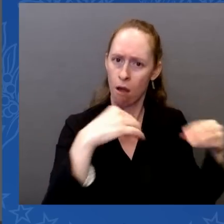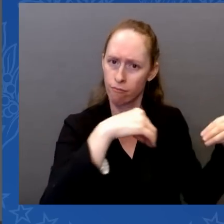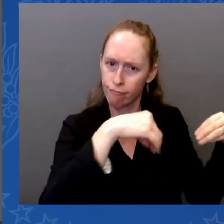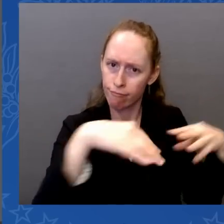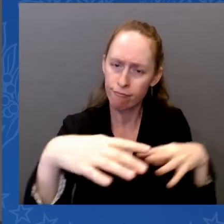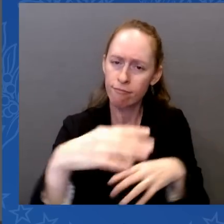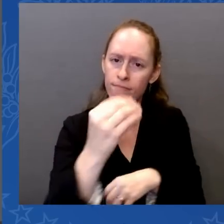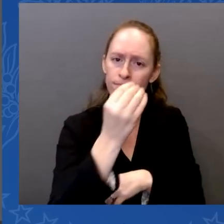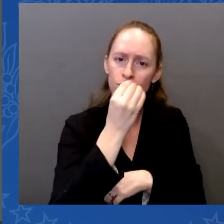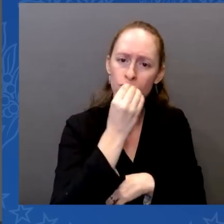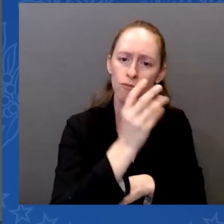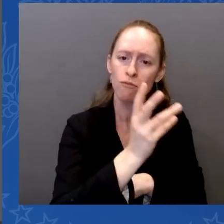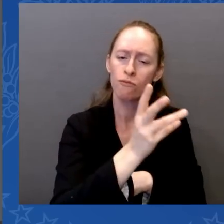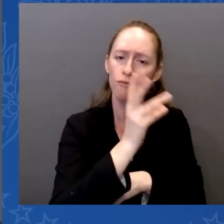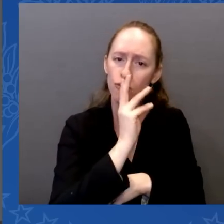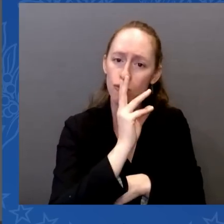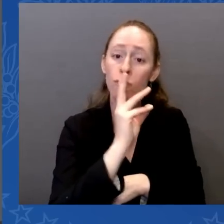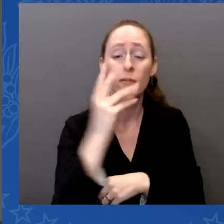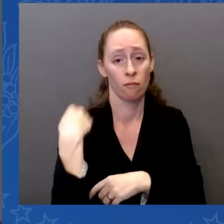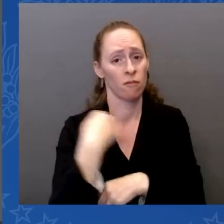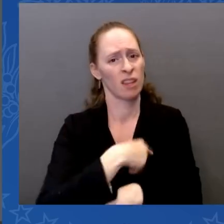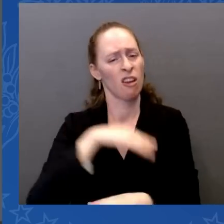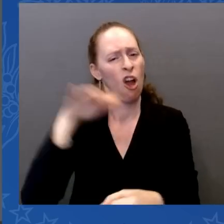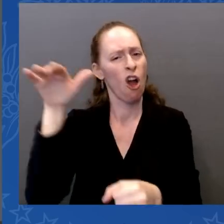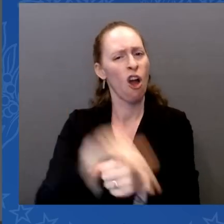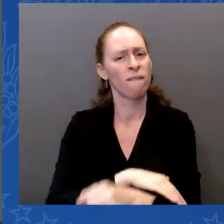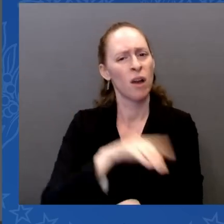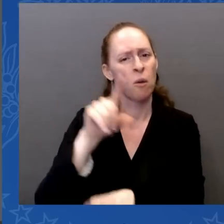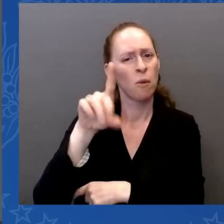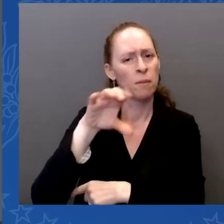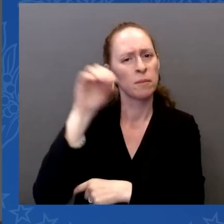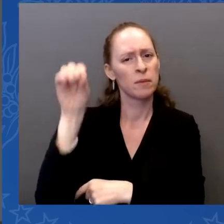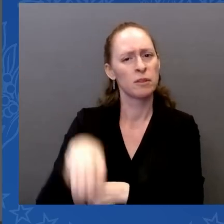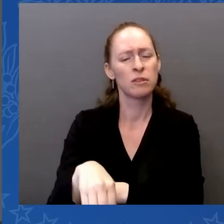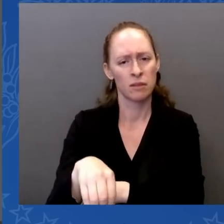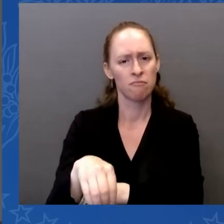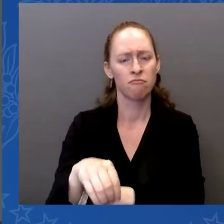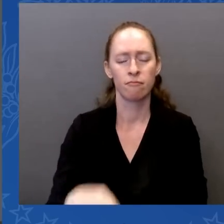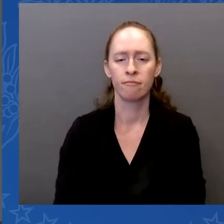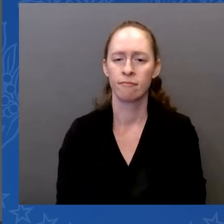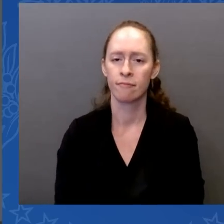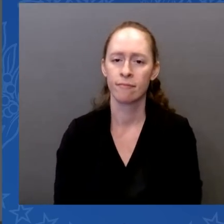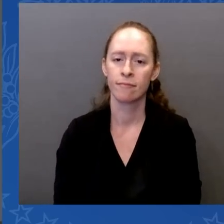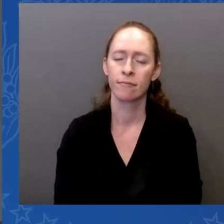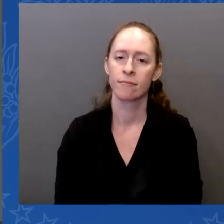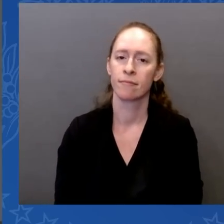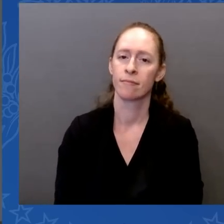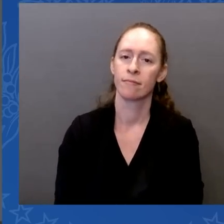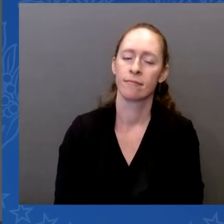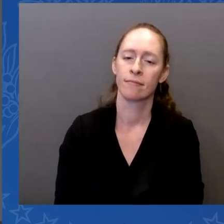And to the people of Puerto Rico who are still reeling from Hurricane Maria five years later: We are with you, and we're moving forward with you,